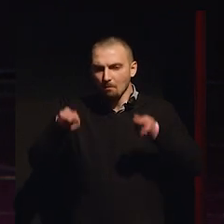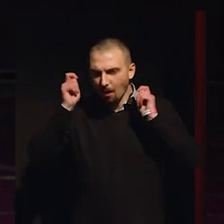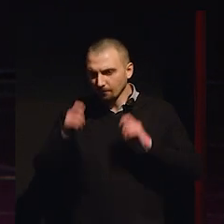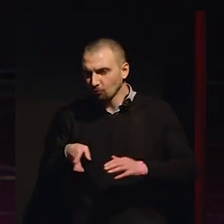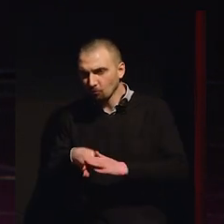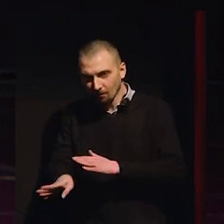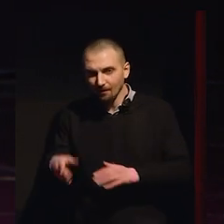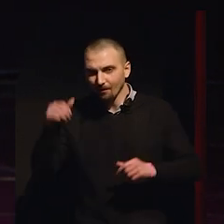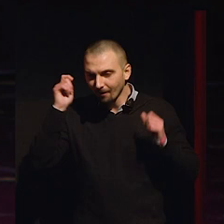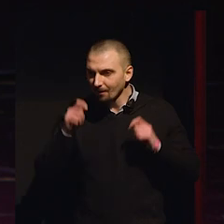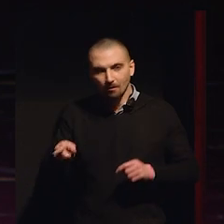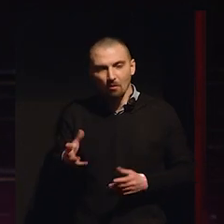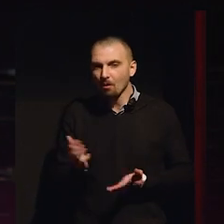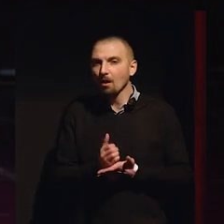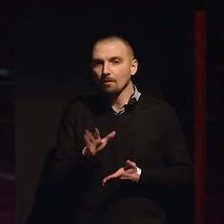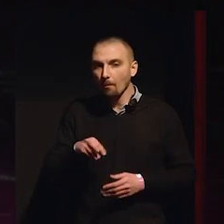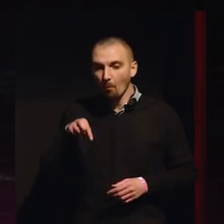if a child is not getting healthy protein,